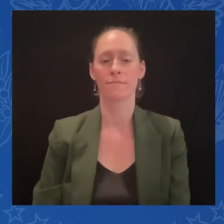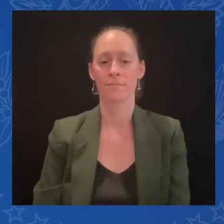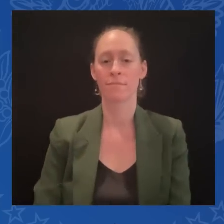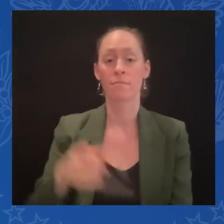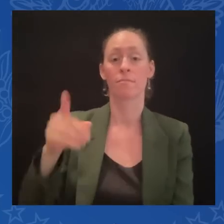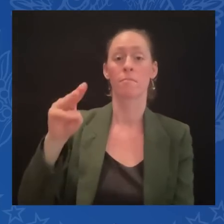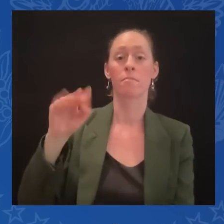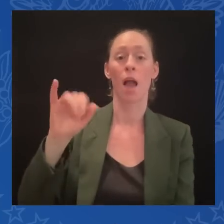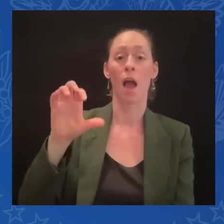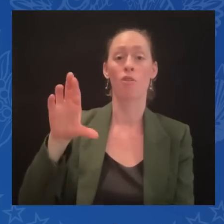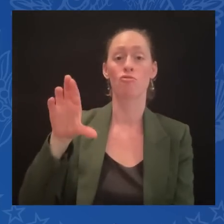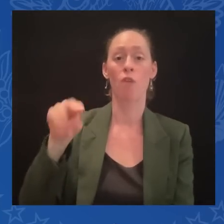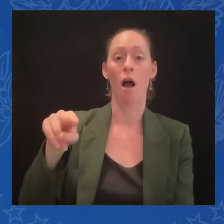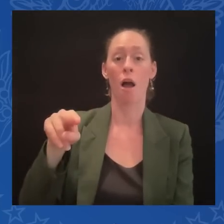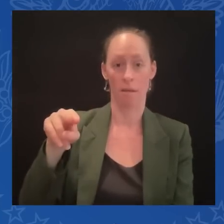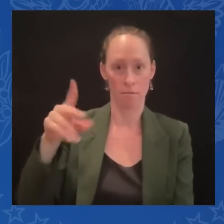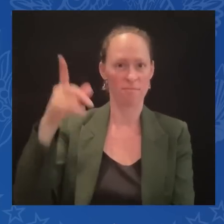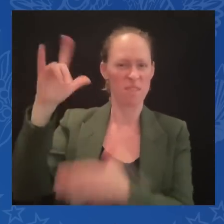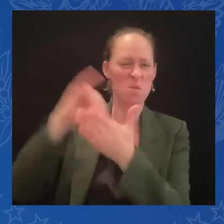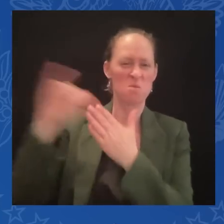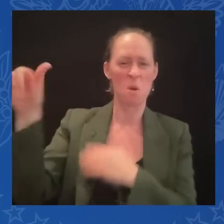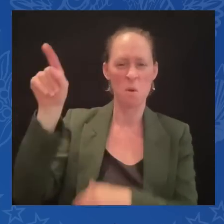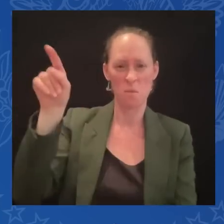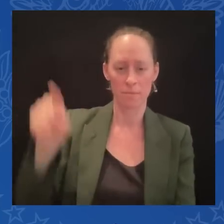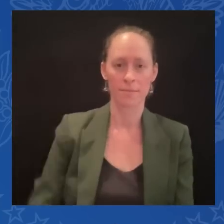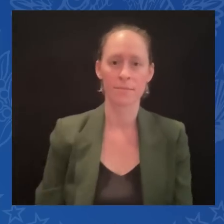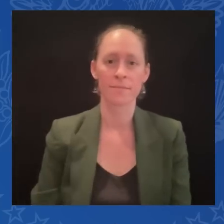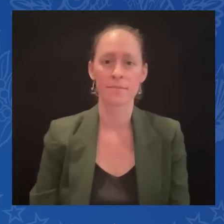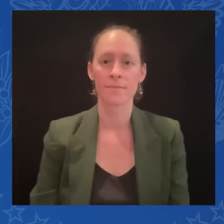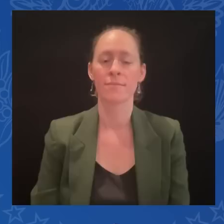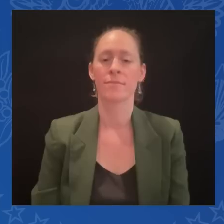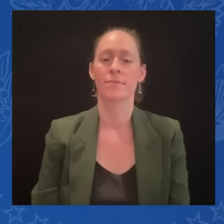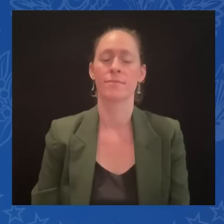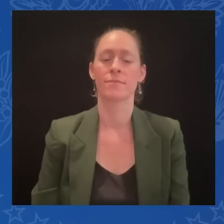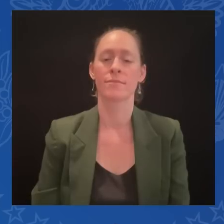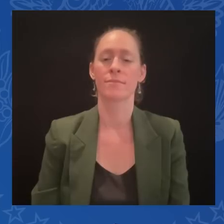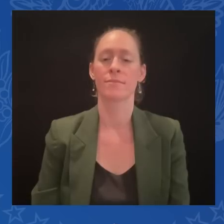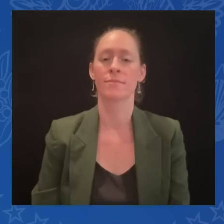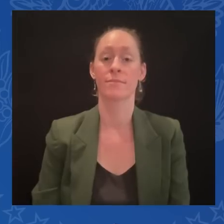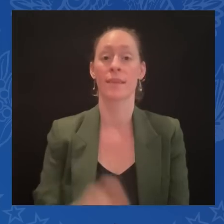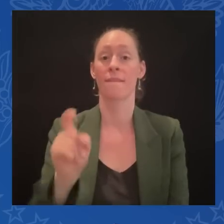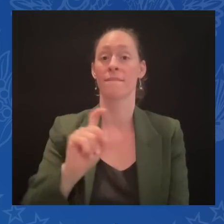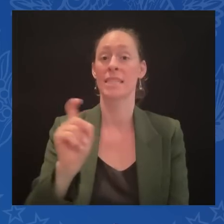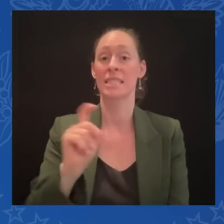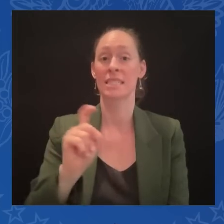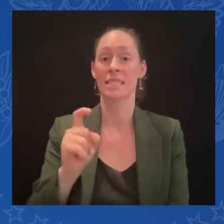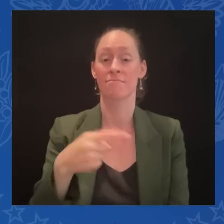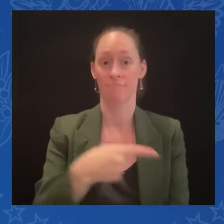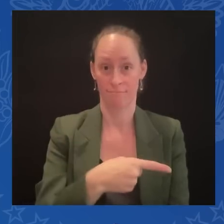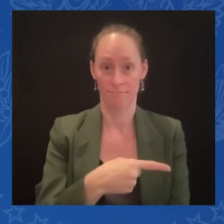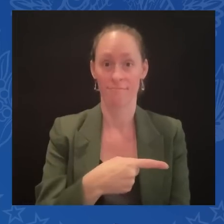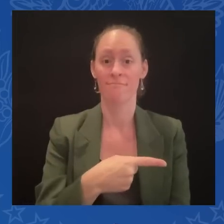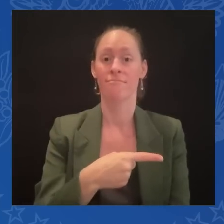In Phoenix, Arizona, TSMC is investing $40 billion, producing thousands of good-paying jobs.